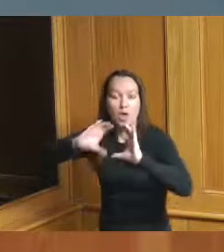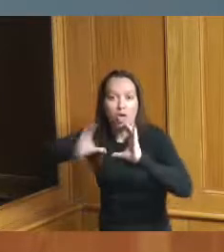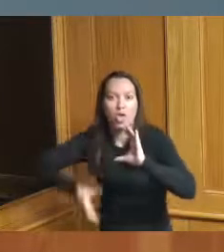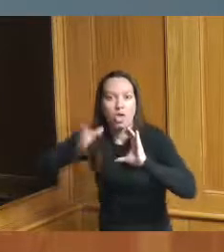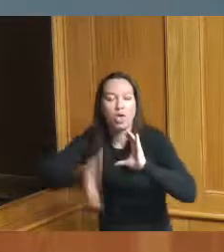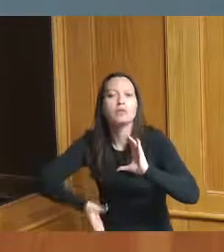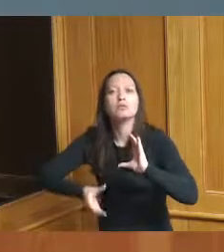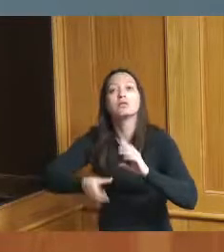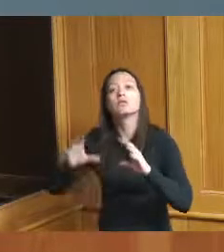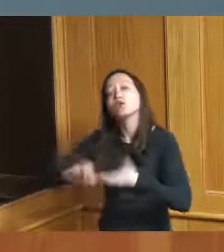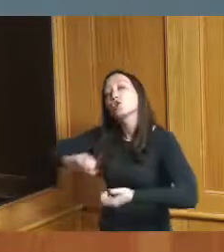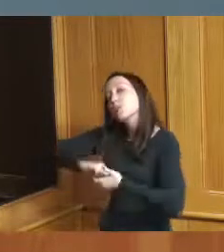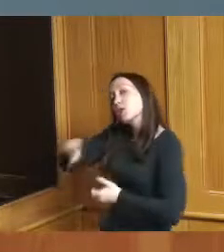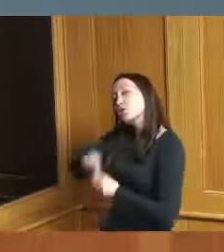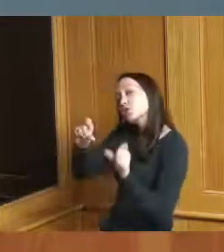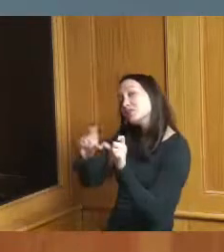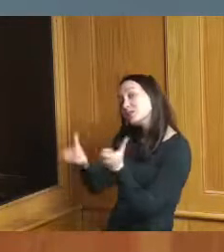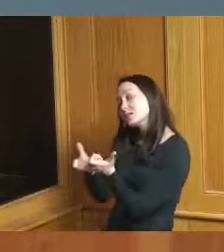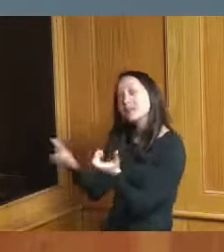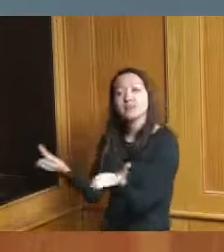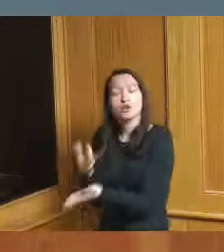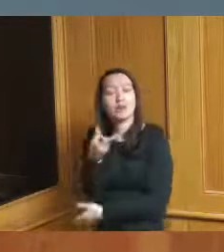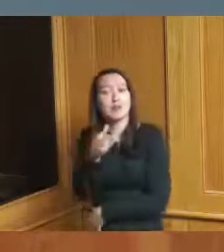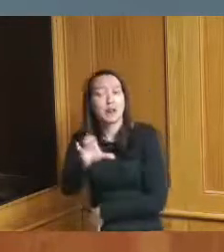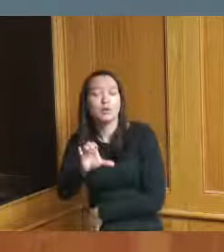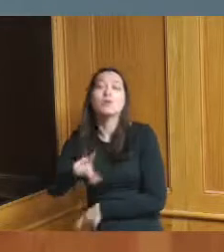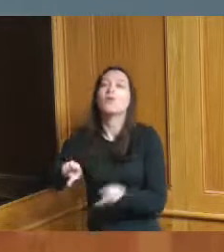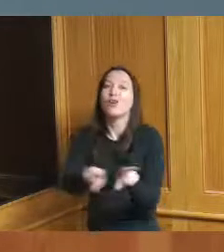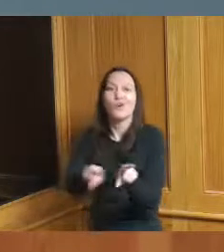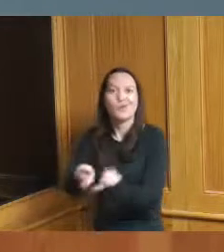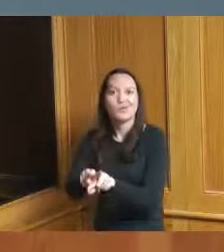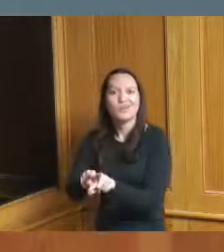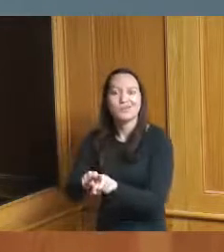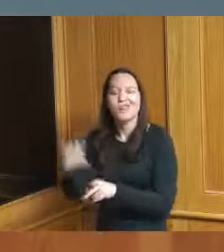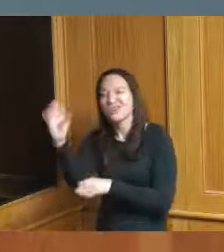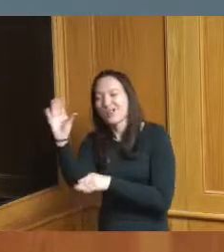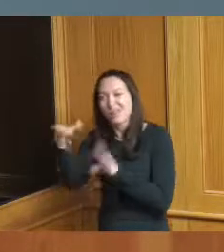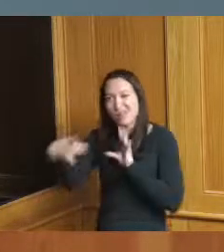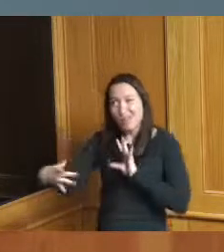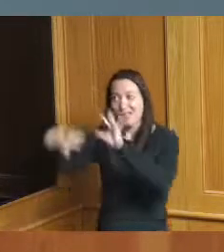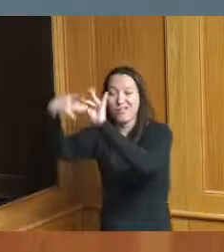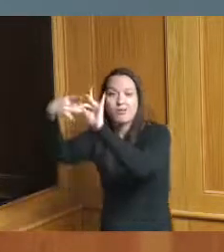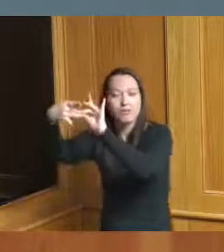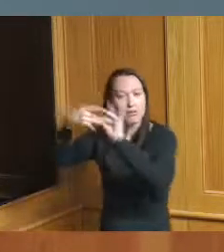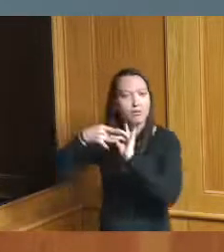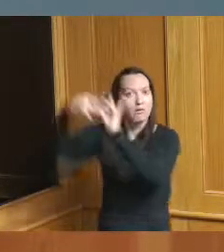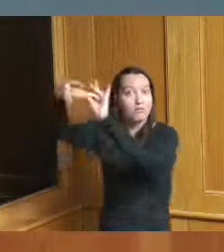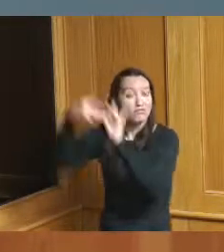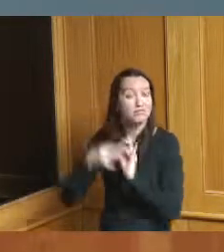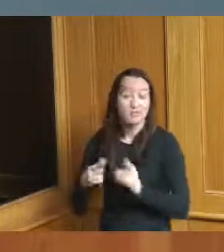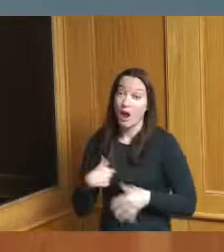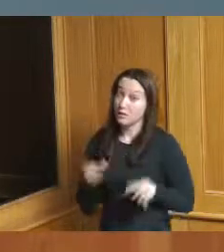other agencies within Hamilton County and also in the Columbus area I made the decision that